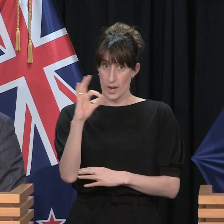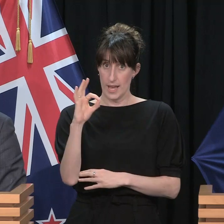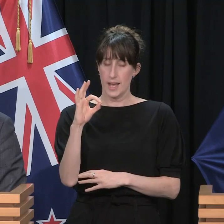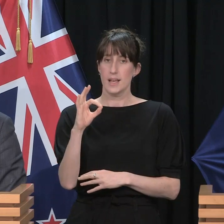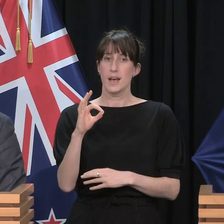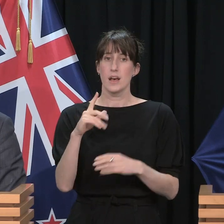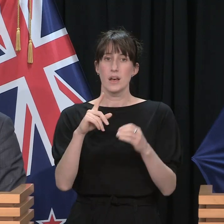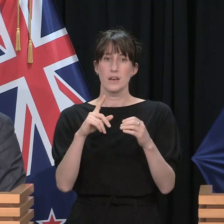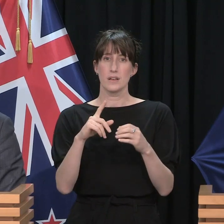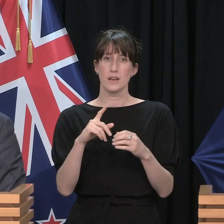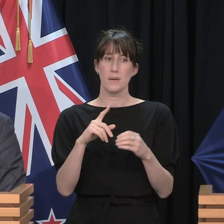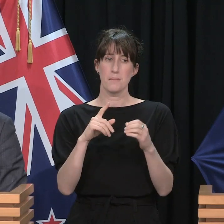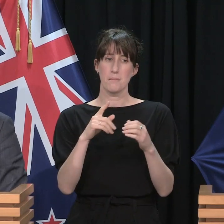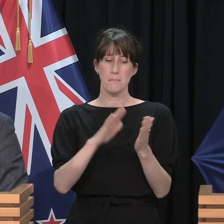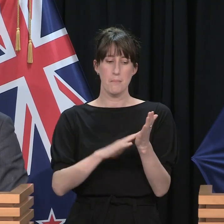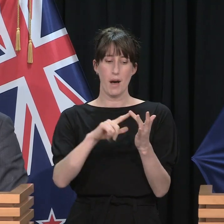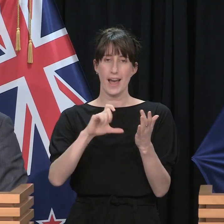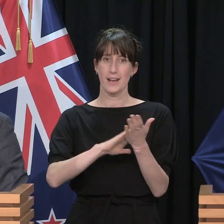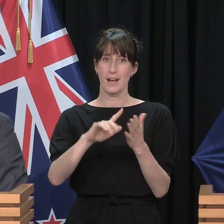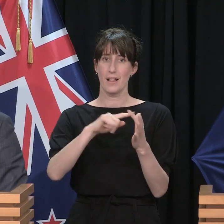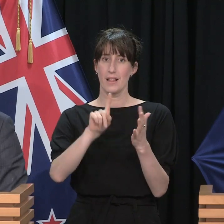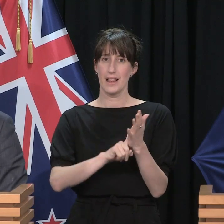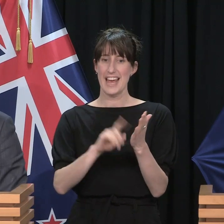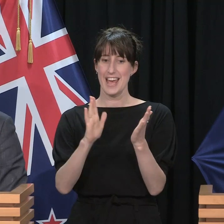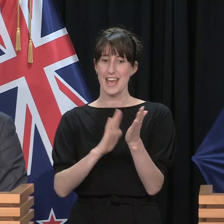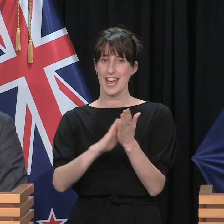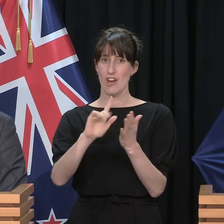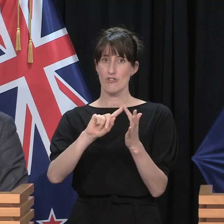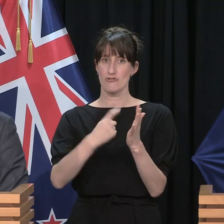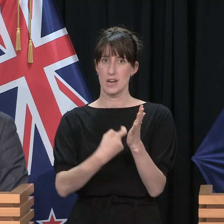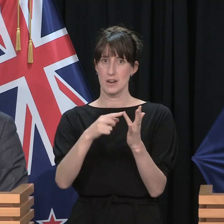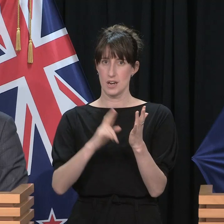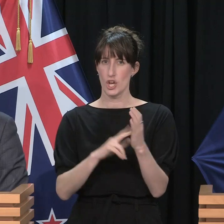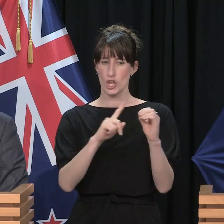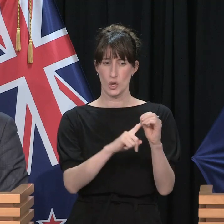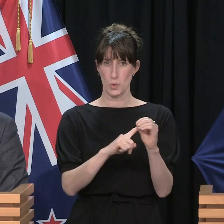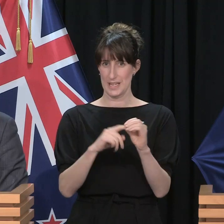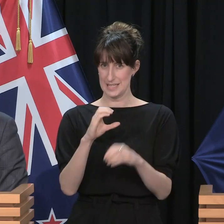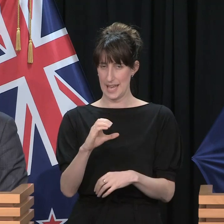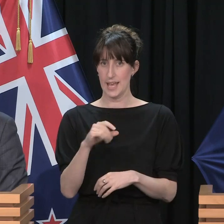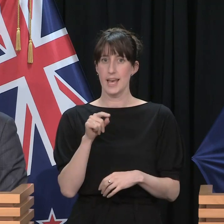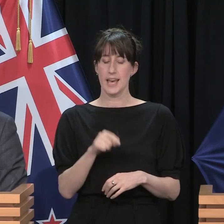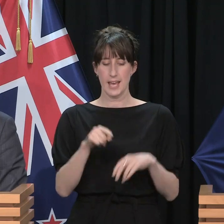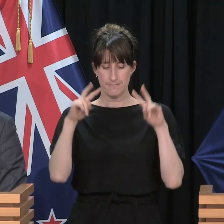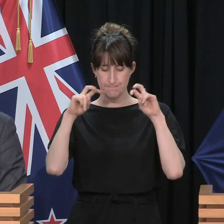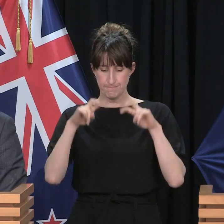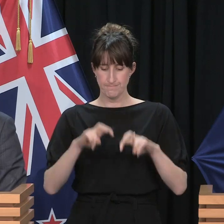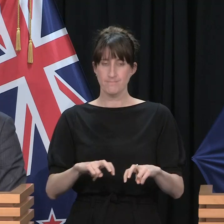Dr Bloomfield - this morning,